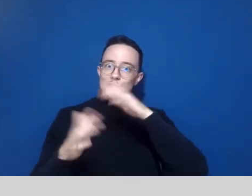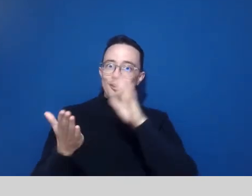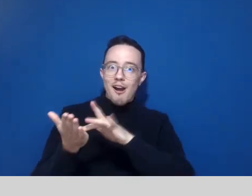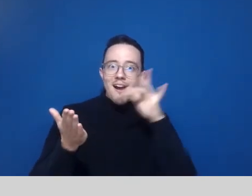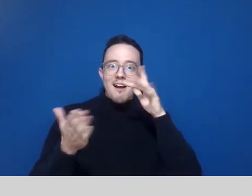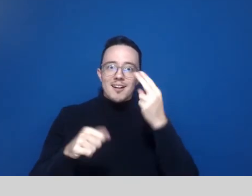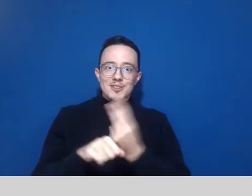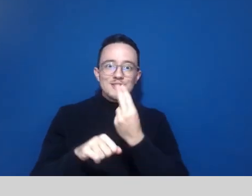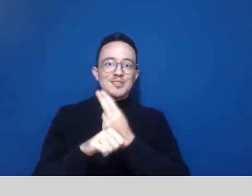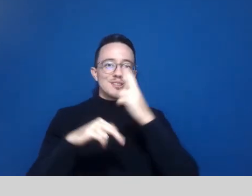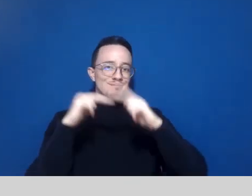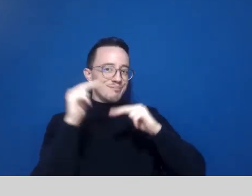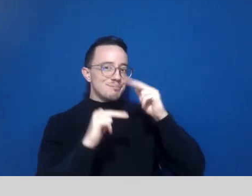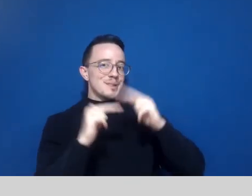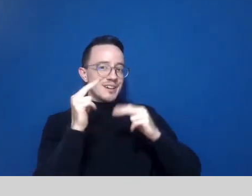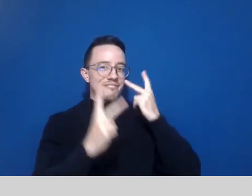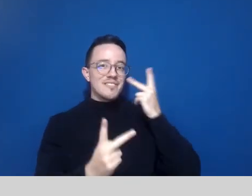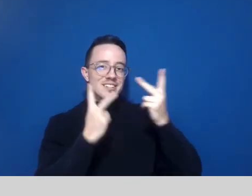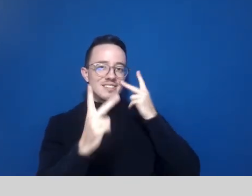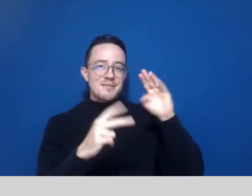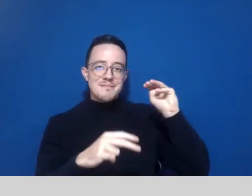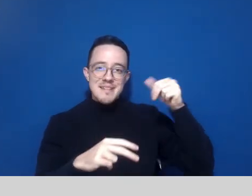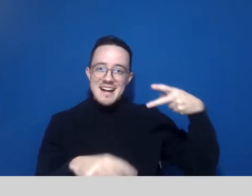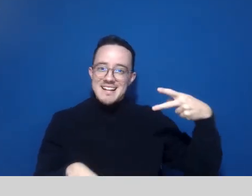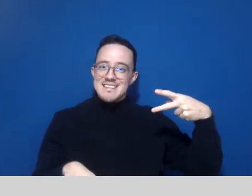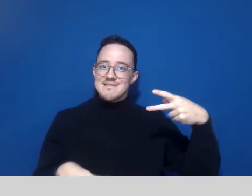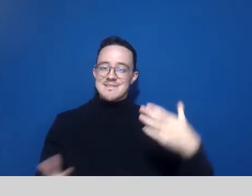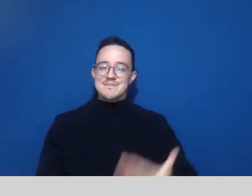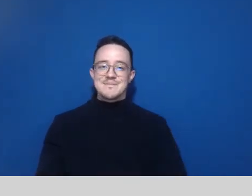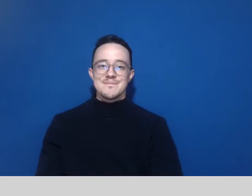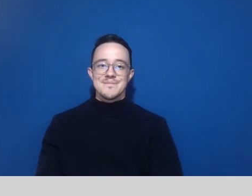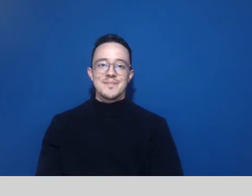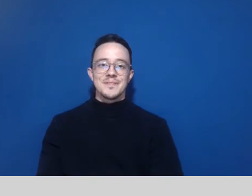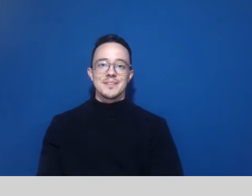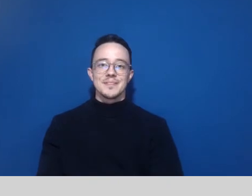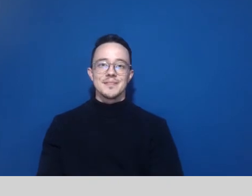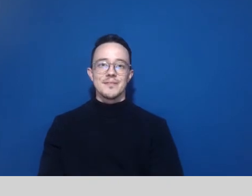to build these visualizations and learn interesting things about ourselves.